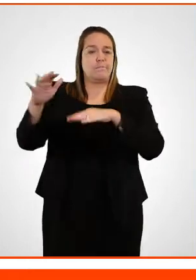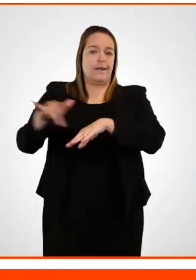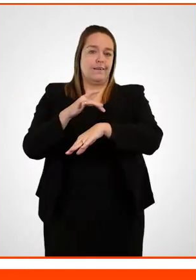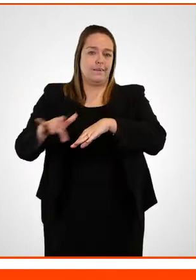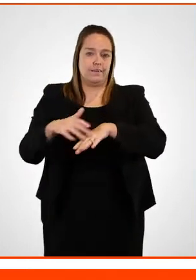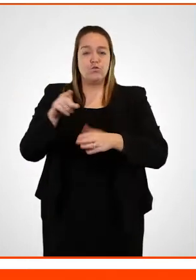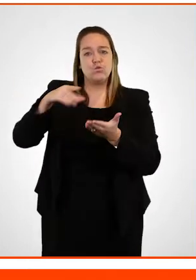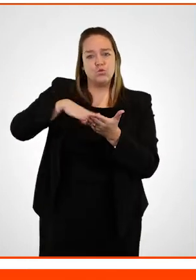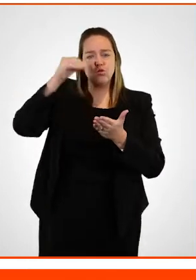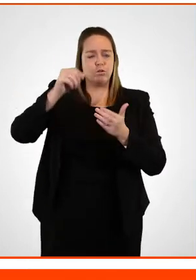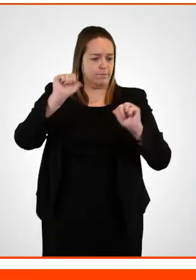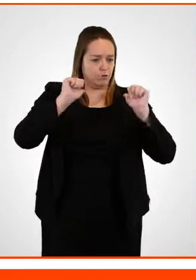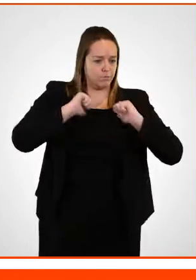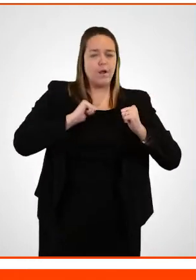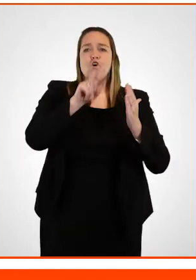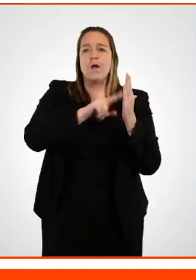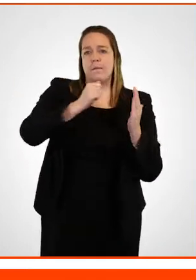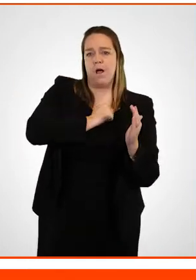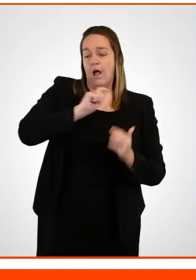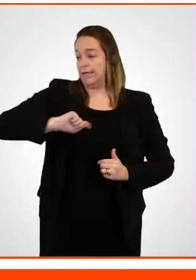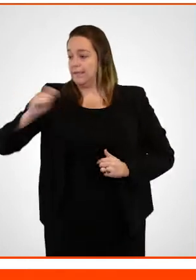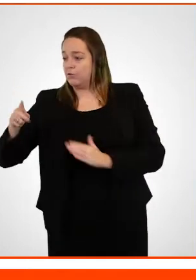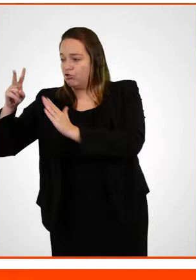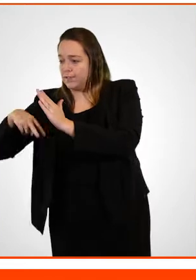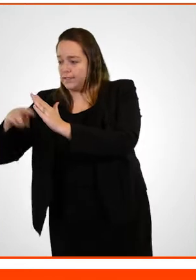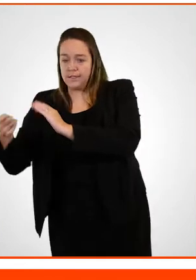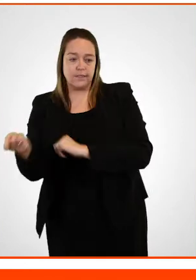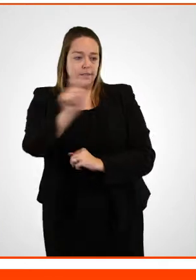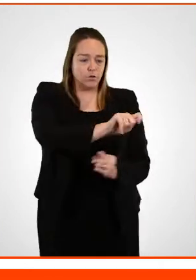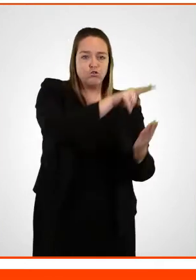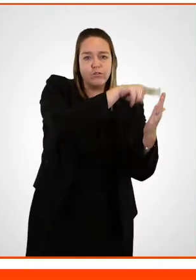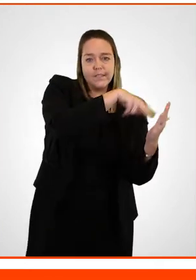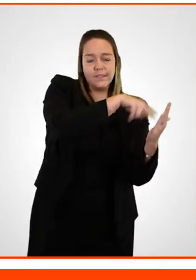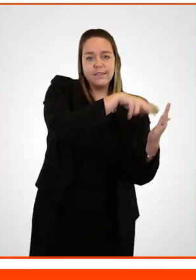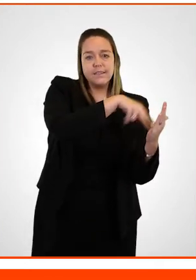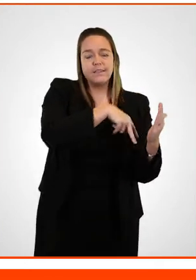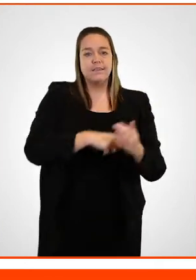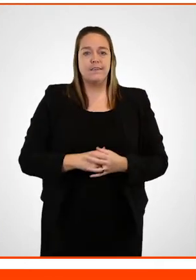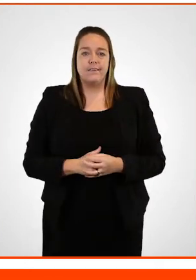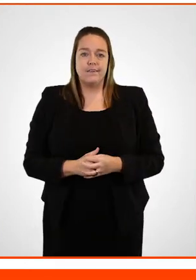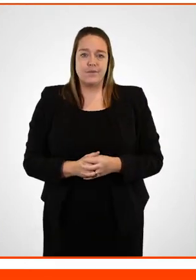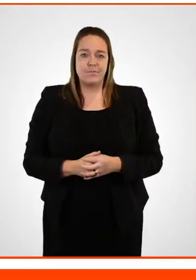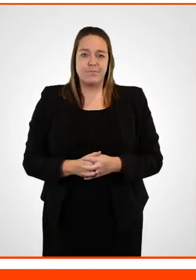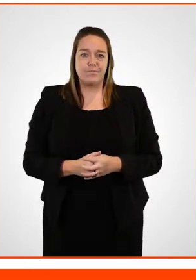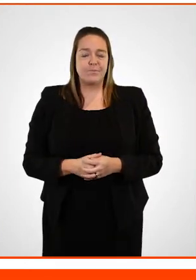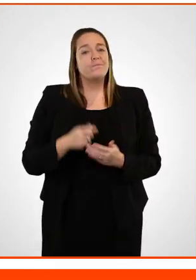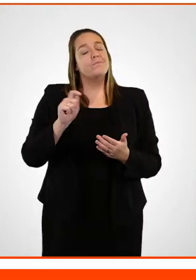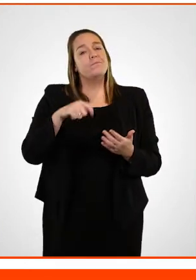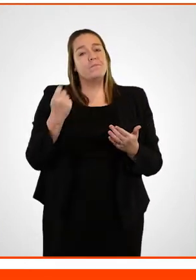and the student reads his lines, then the student reads her lines, and then the student reads her lines, and then we produce this